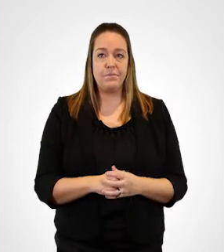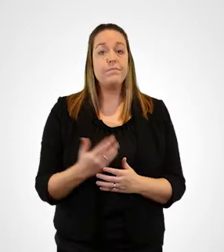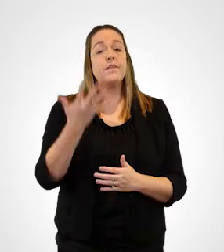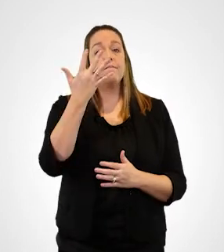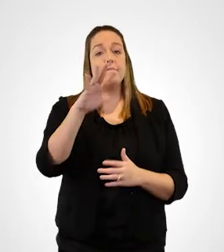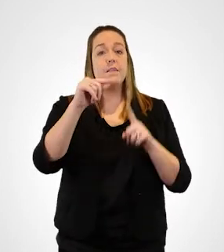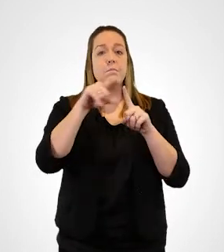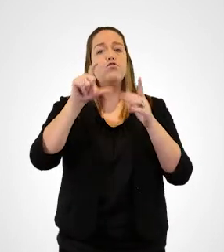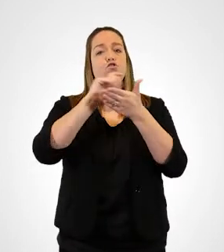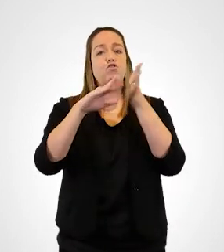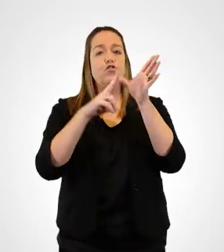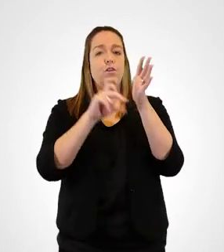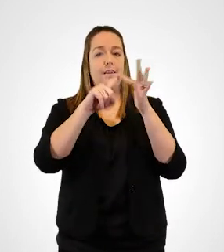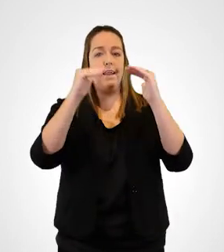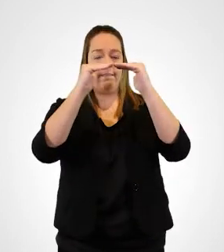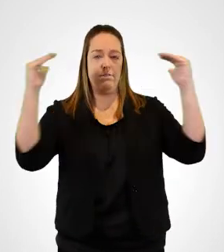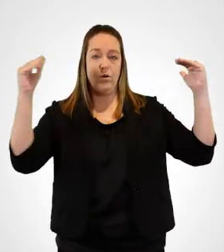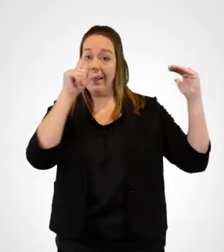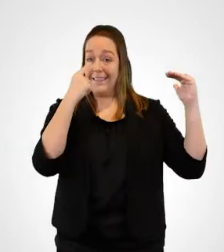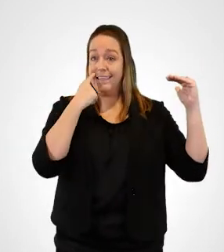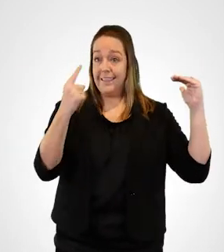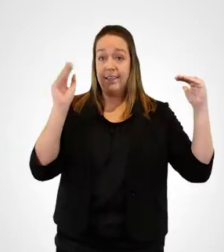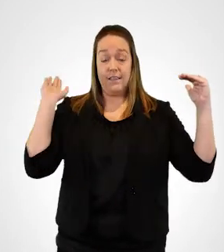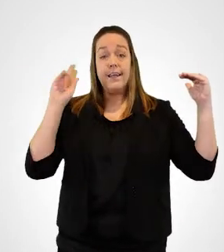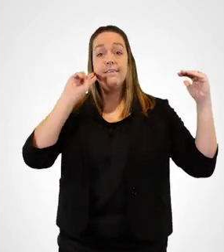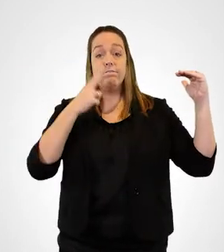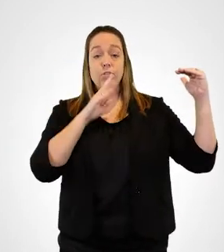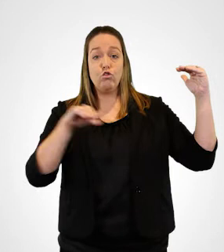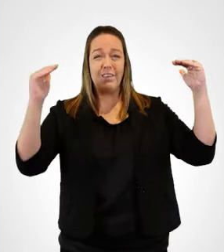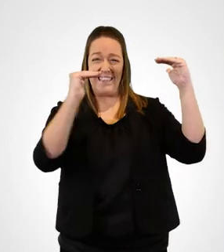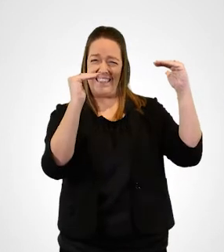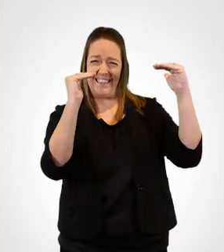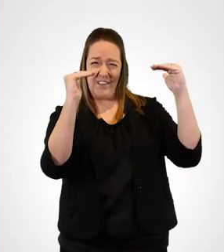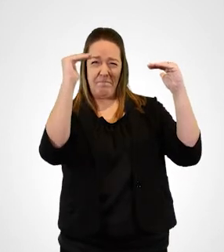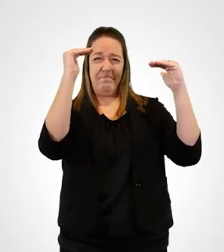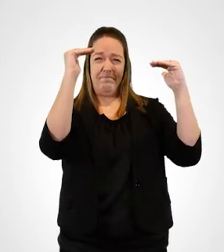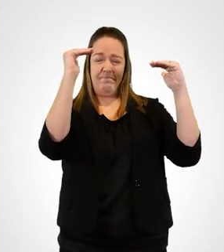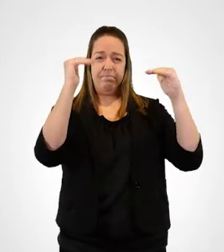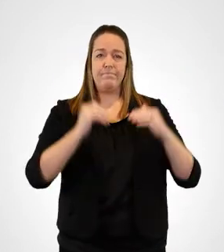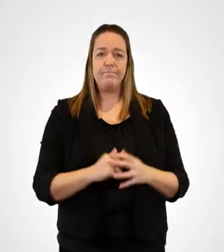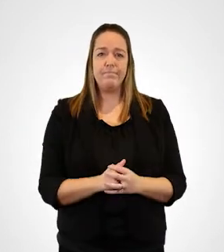so 50% is chance level, and in fact you can see there that the deaf children are barely above chance,